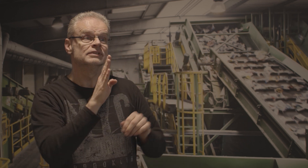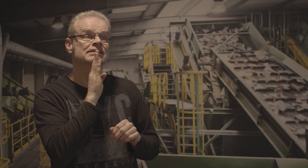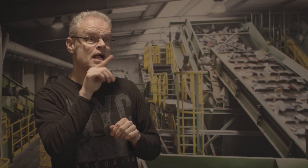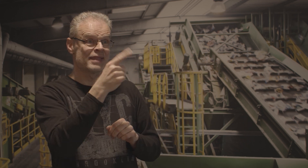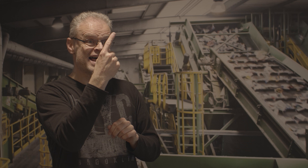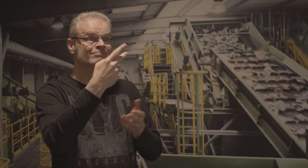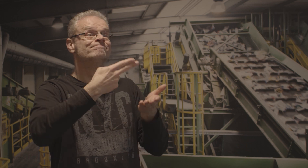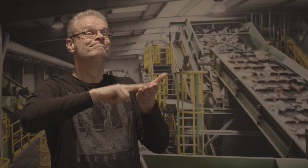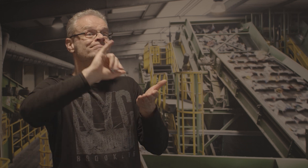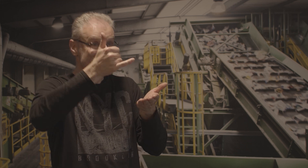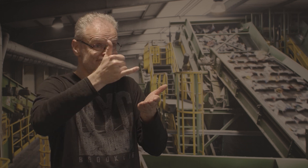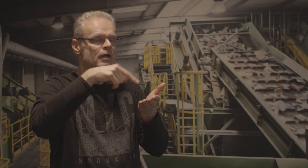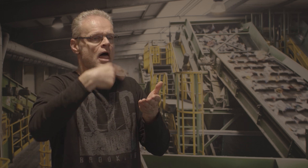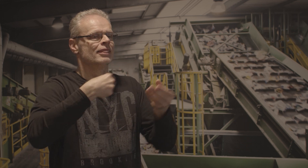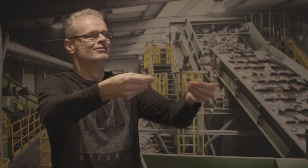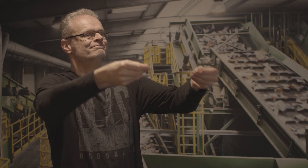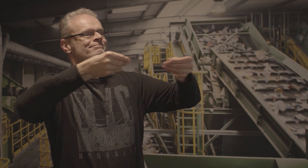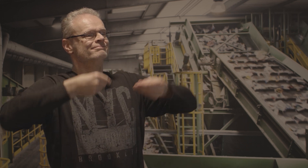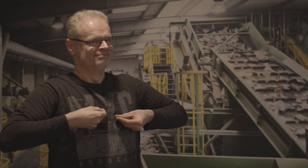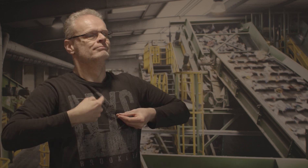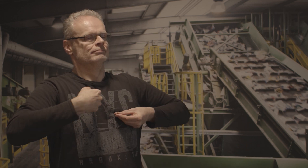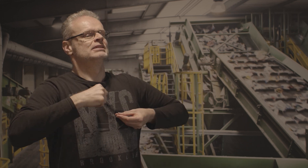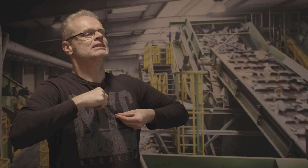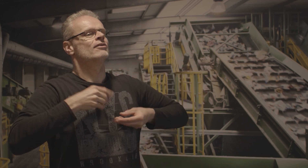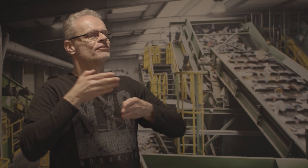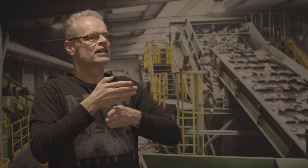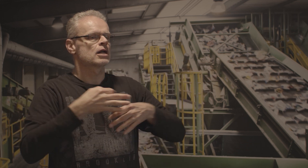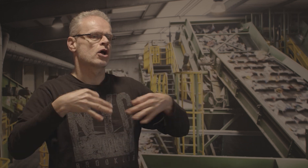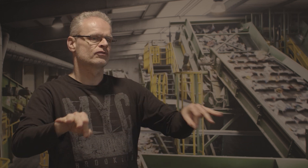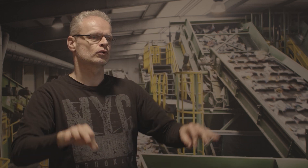Once a client agrees with the quotation, I receive the assignment from the sales engineer so that I can execute it myself.